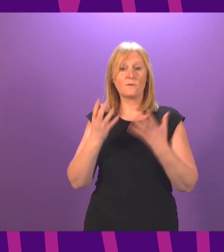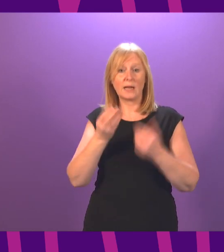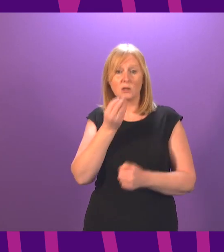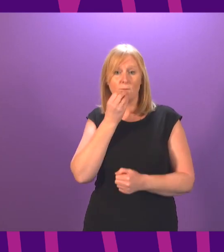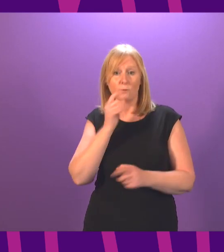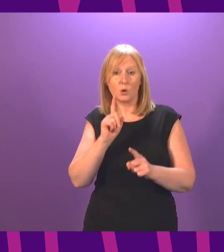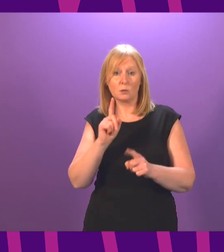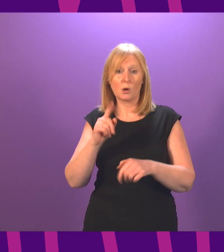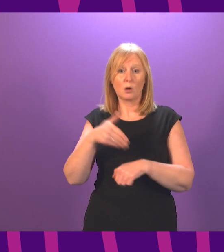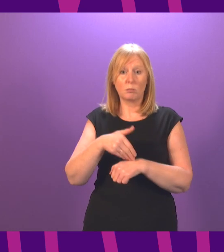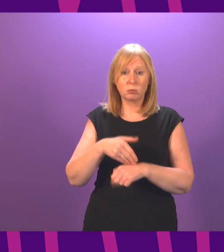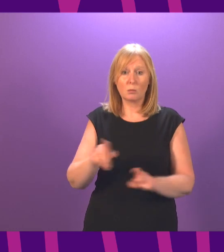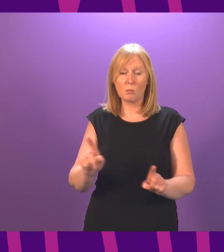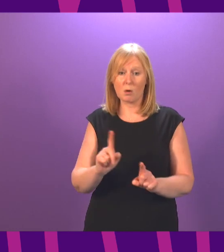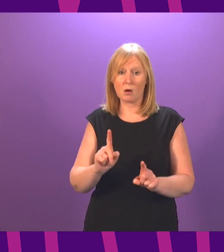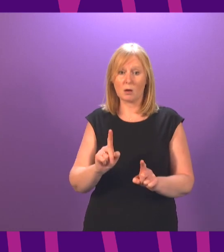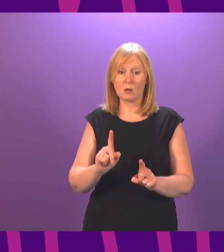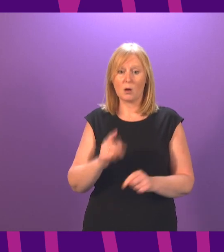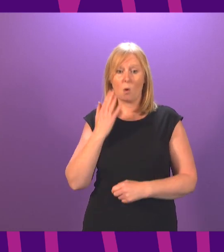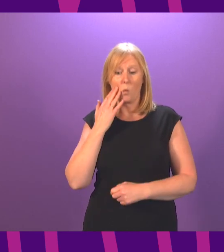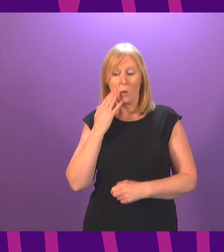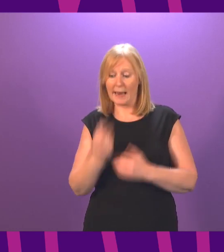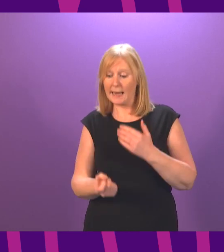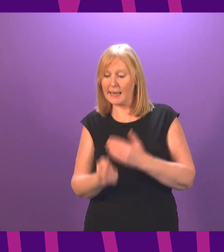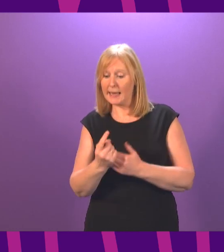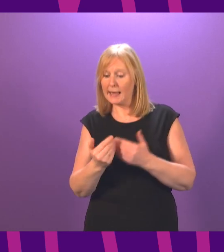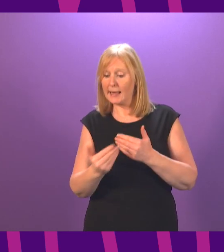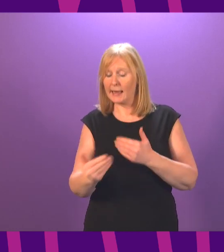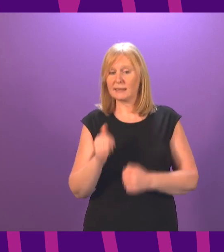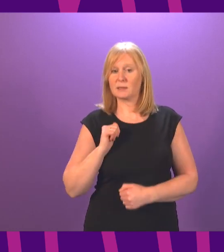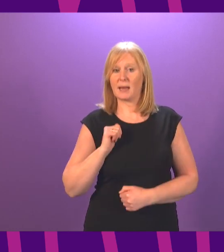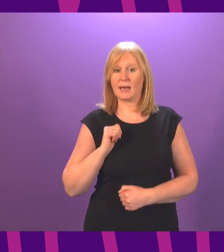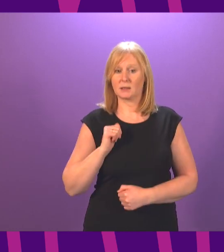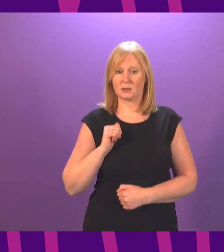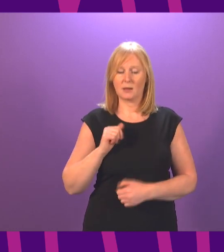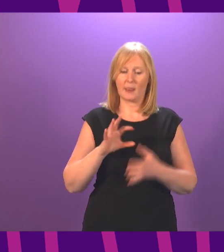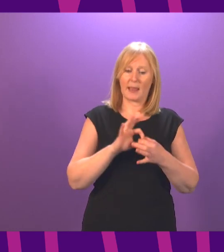concern, when she expects the issues to be seen—in relation to either Covid disruption